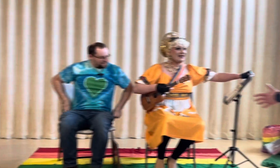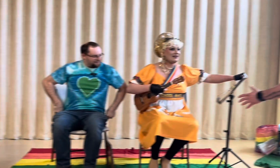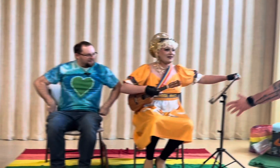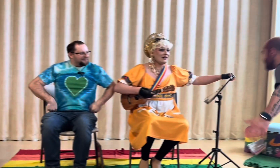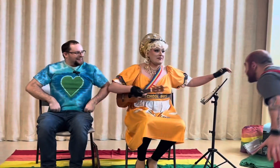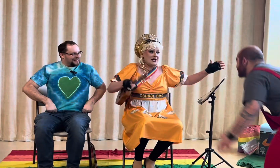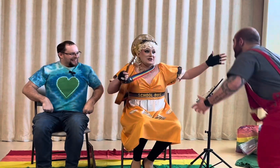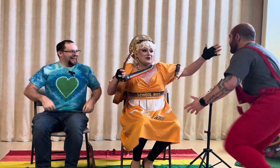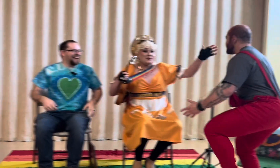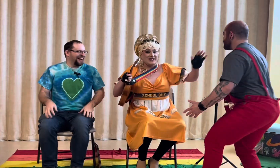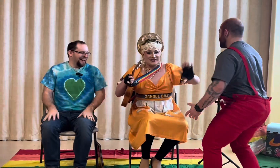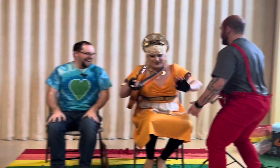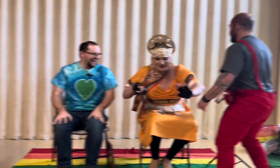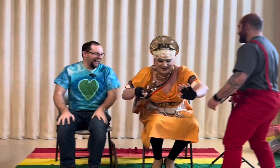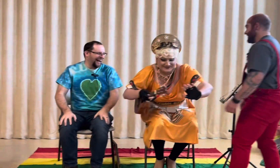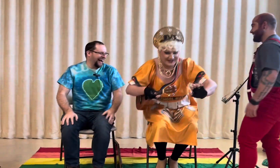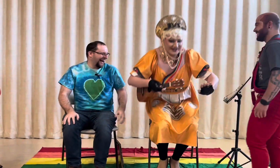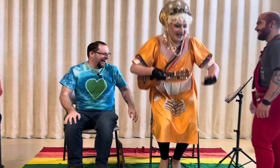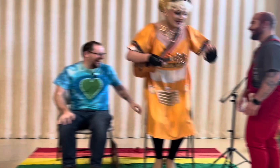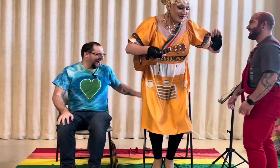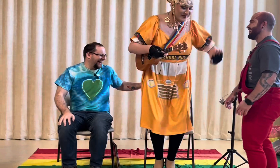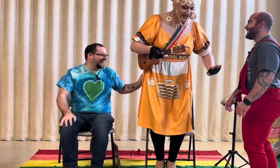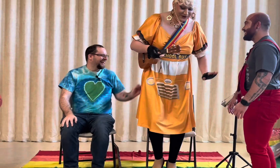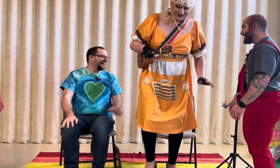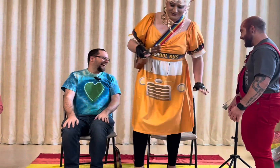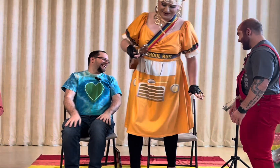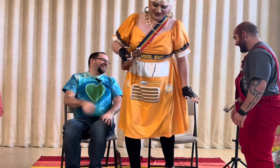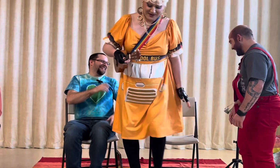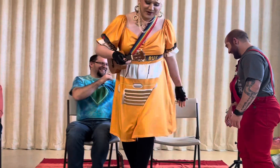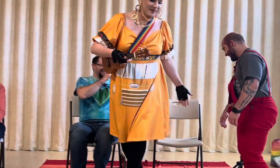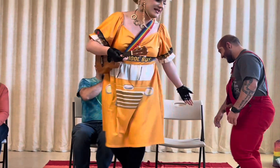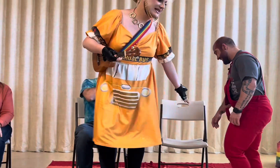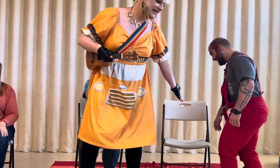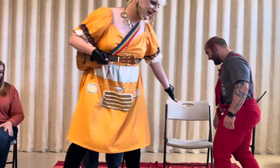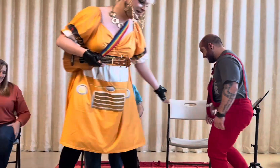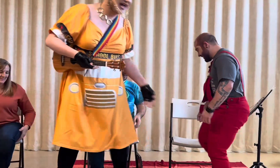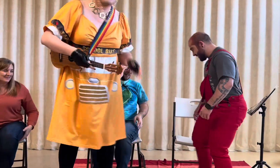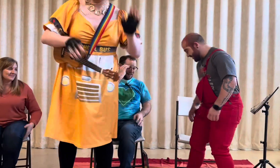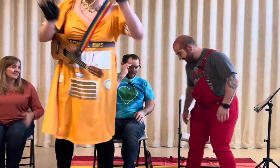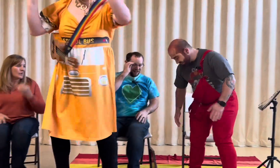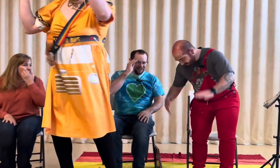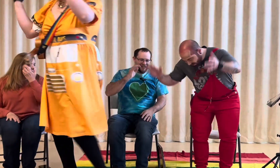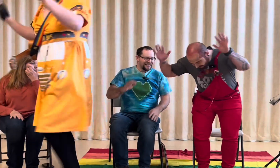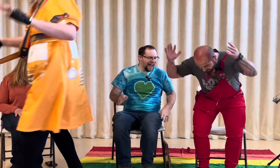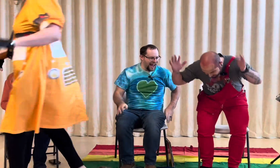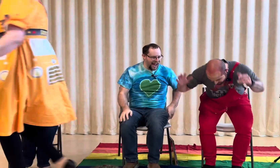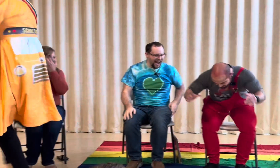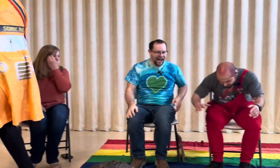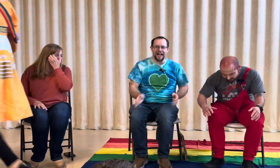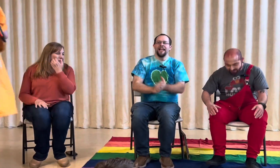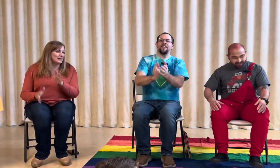Catch me! Catch me! CALI: No I'm not... please no! I said: no thank you. You may sit here. Yay,